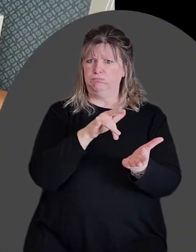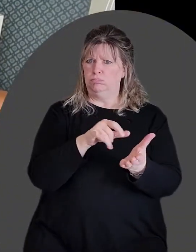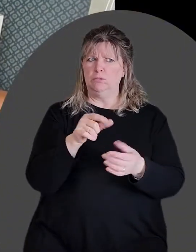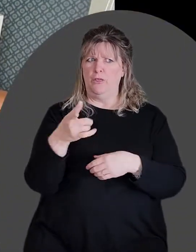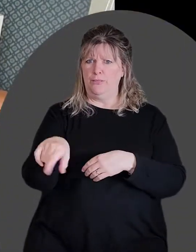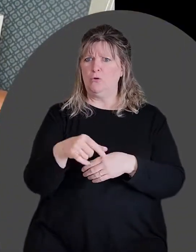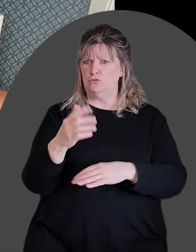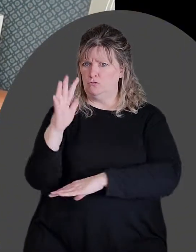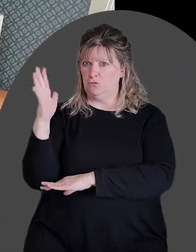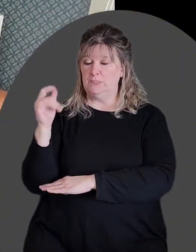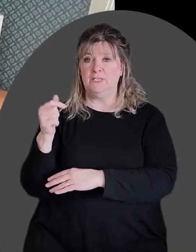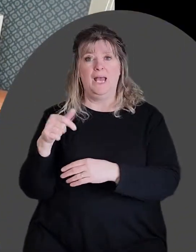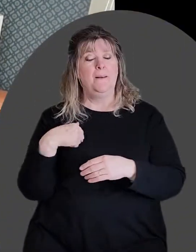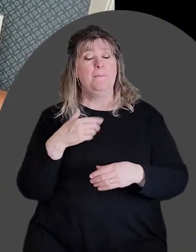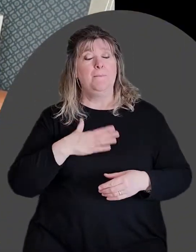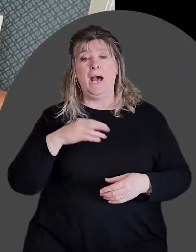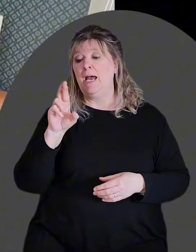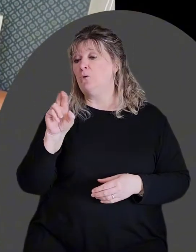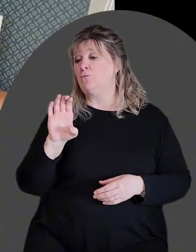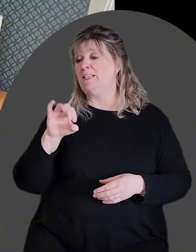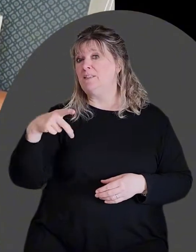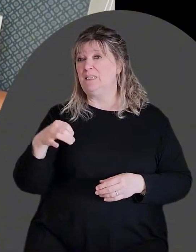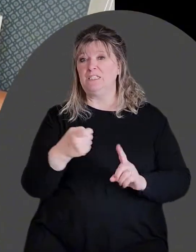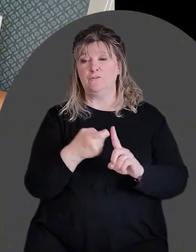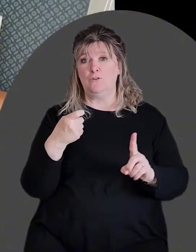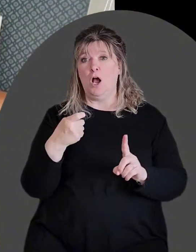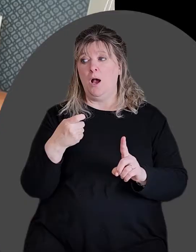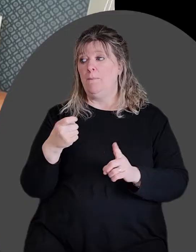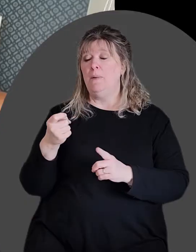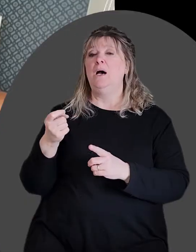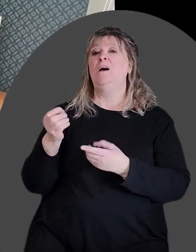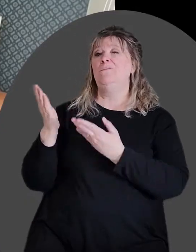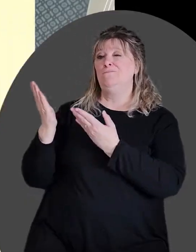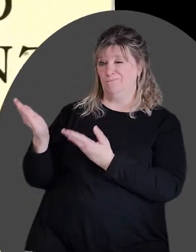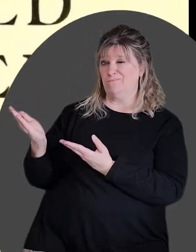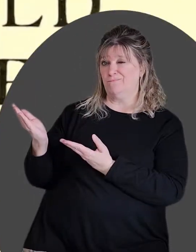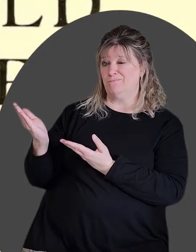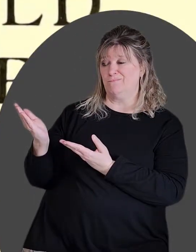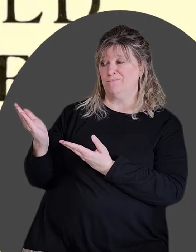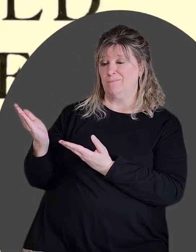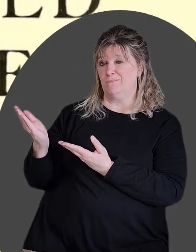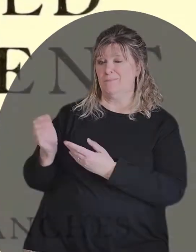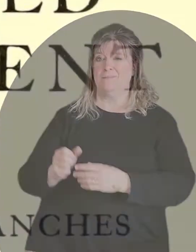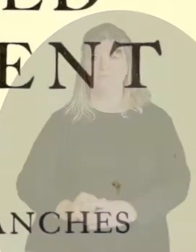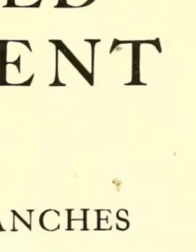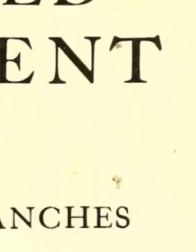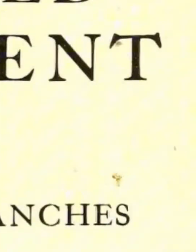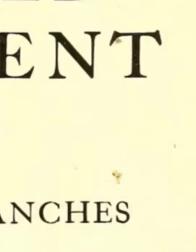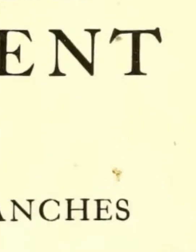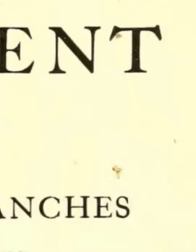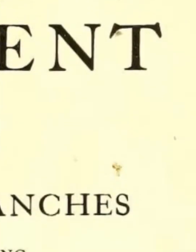now my recipe comes from Mrs Beaton's Household Management a guide to cookery and all branches